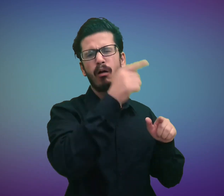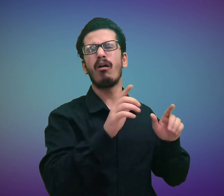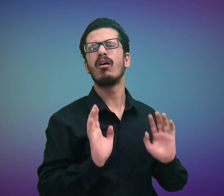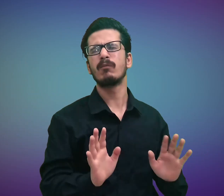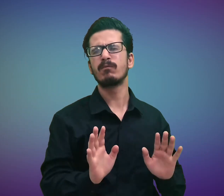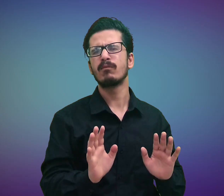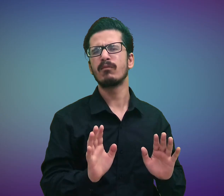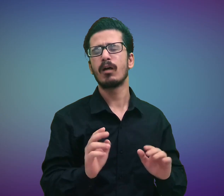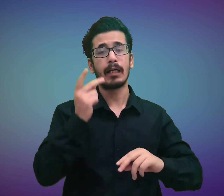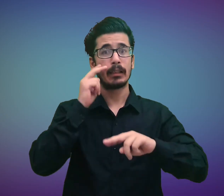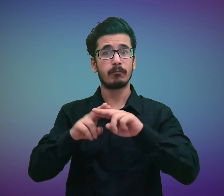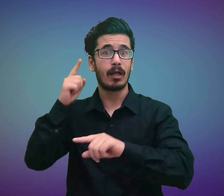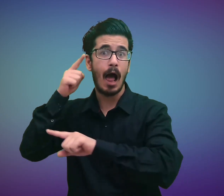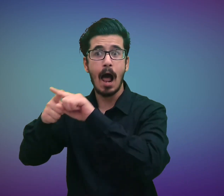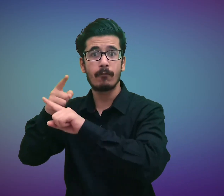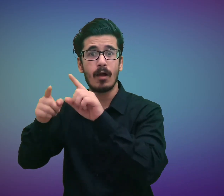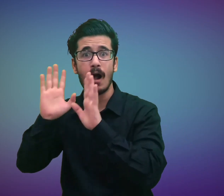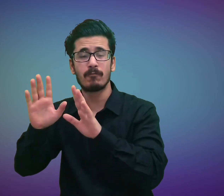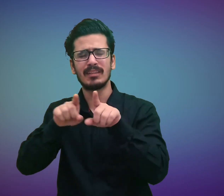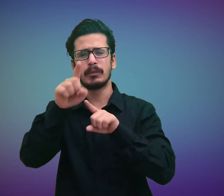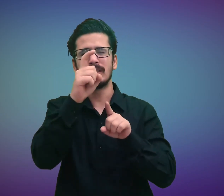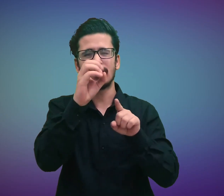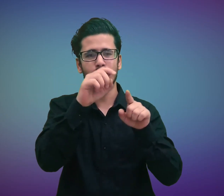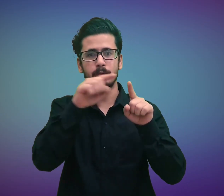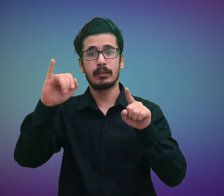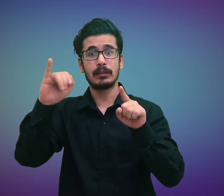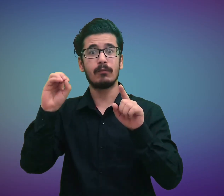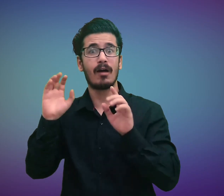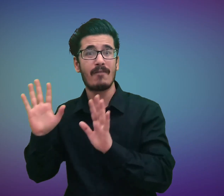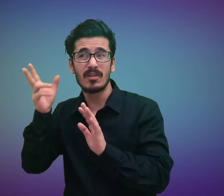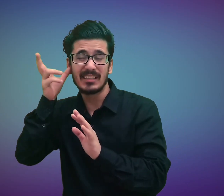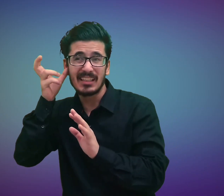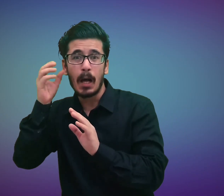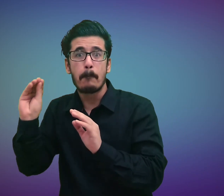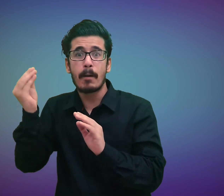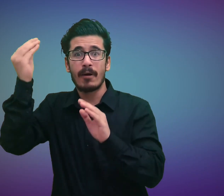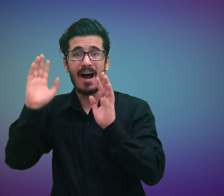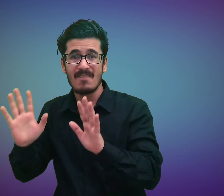While moderate to severely hearing impaired children might find it more difficult to hear loud.